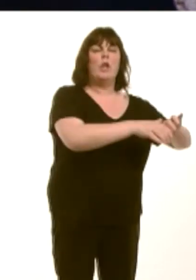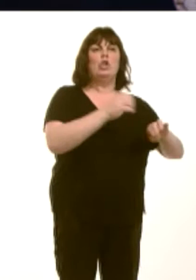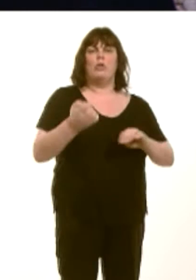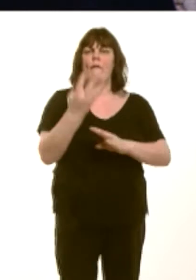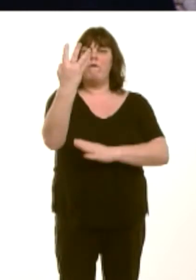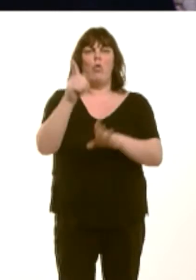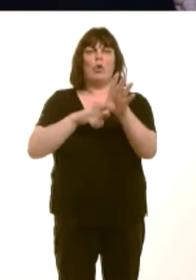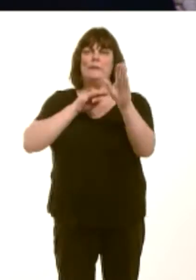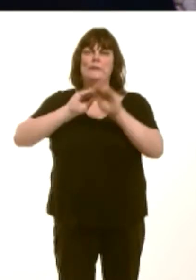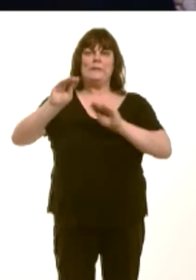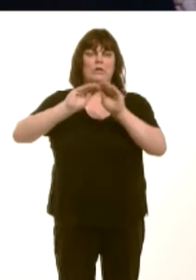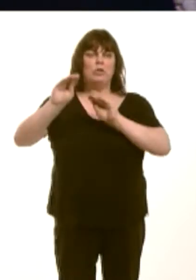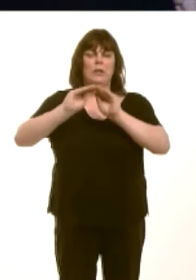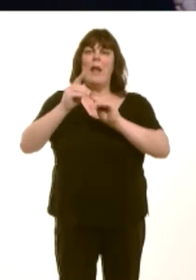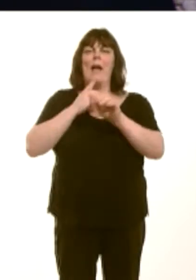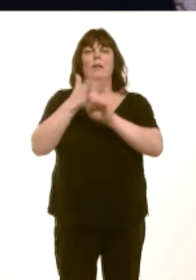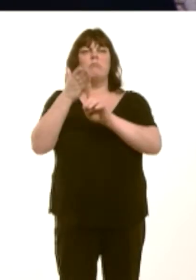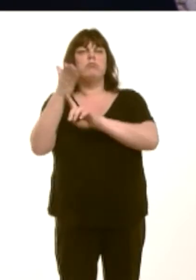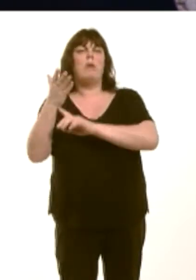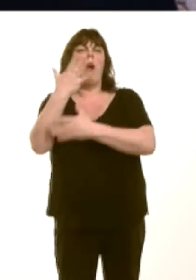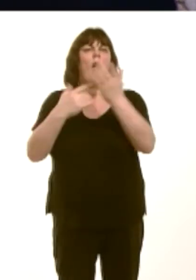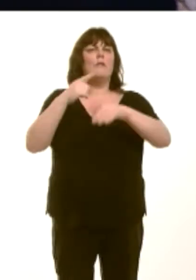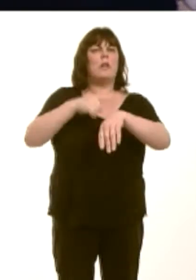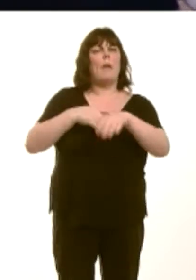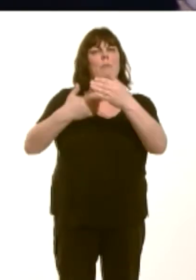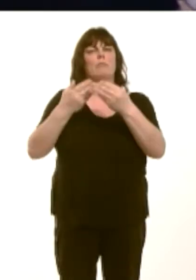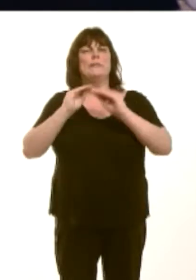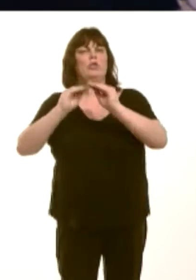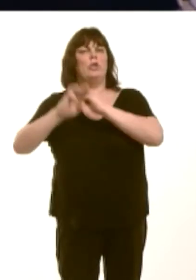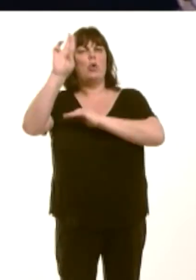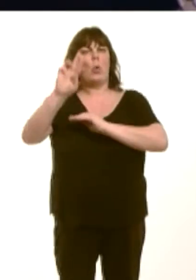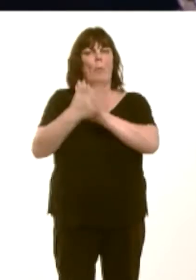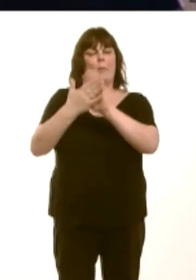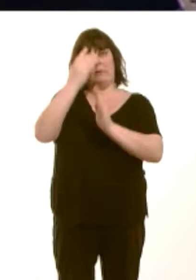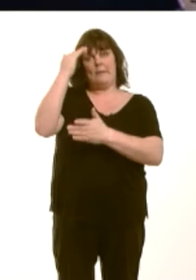Will you make sure that teachers educated in Wales benefit from the academic excellence